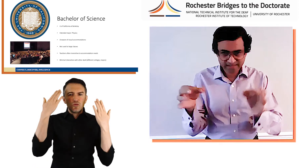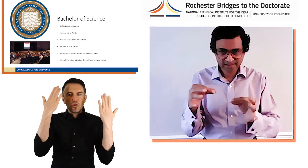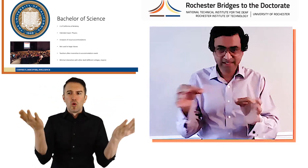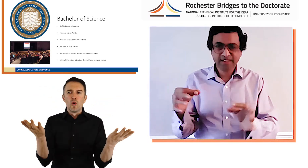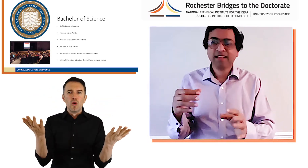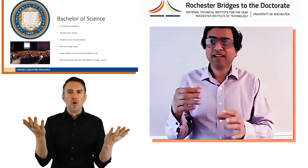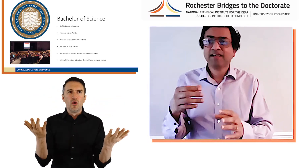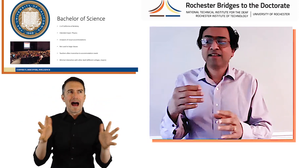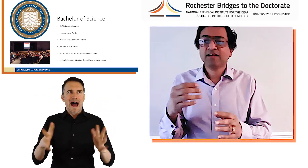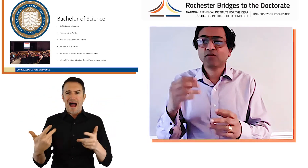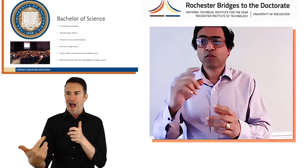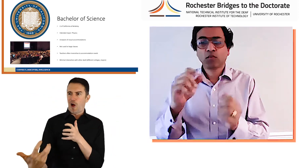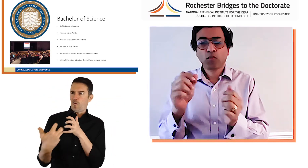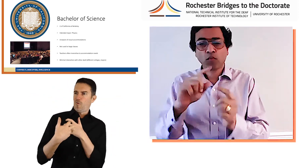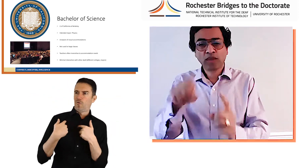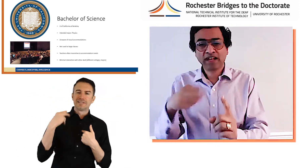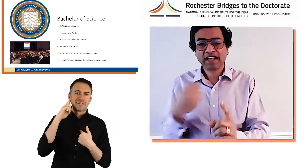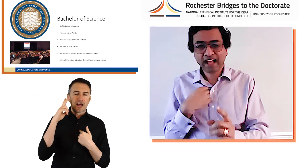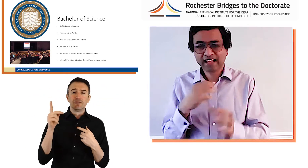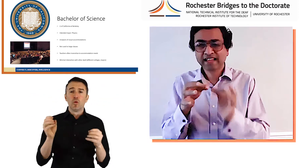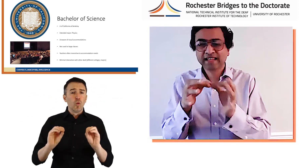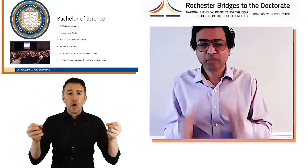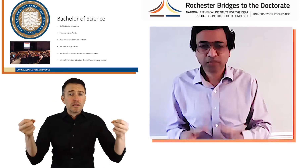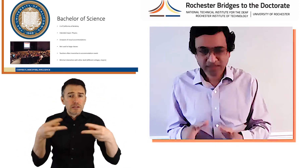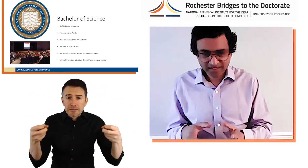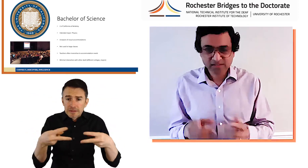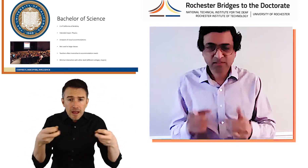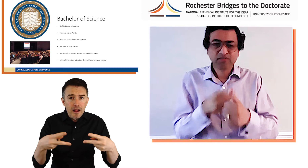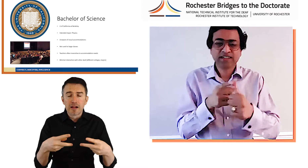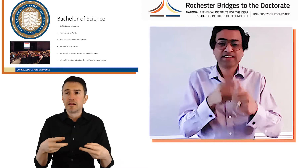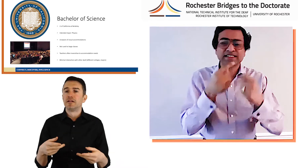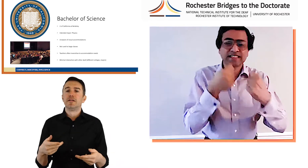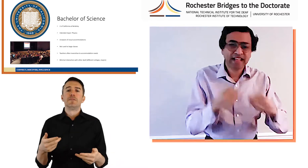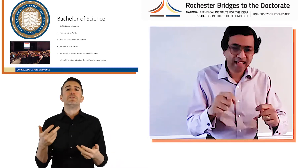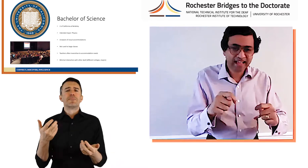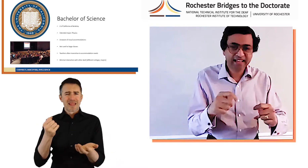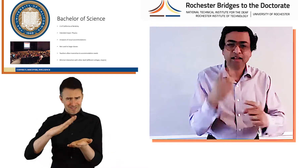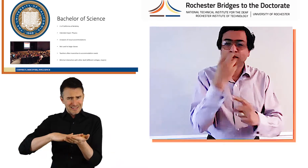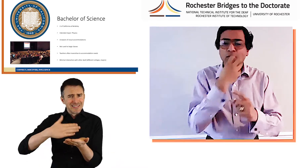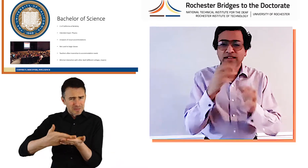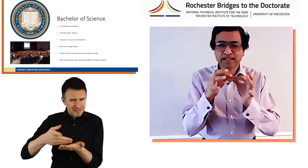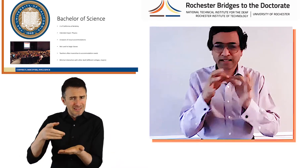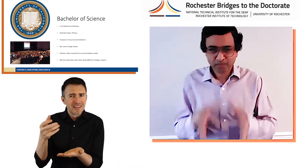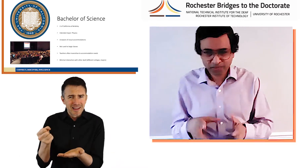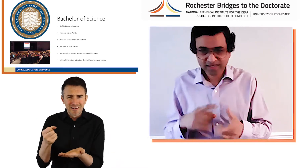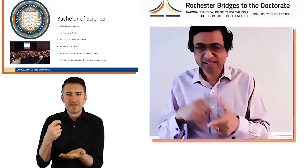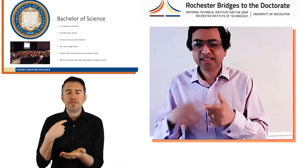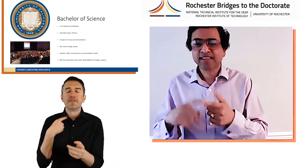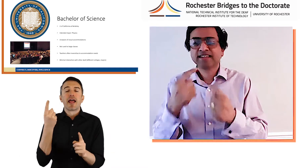I also--when I first tried an interpreter, I tried an oral interpreter and then later